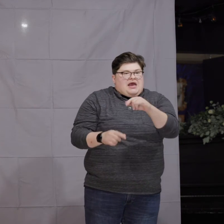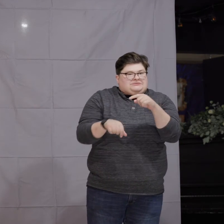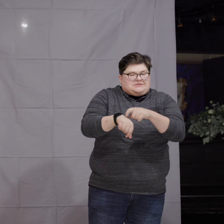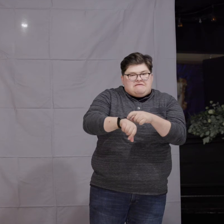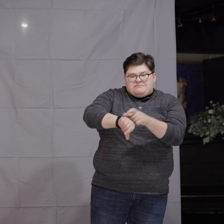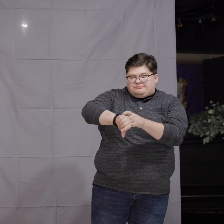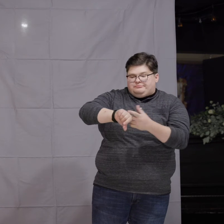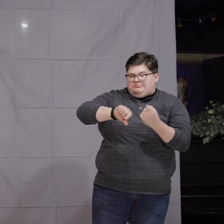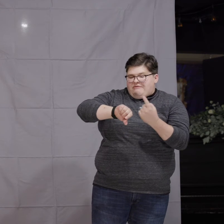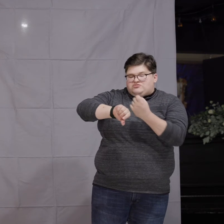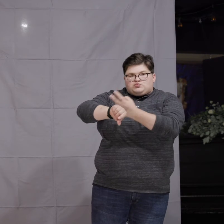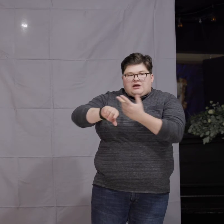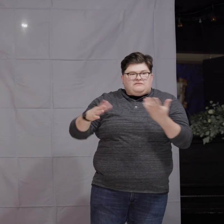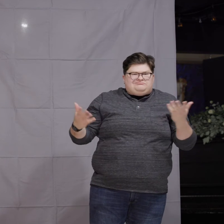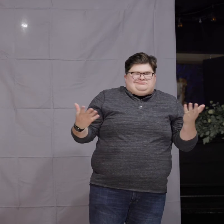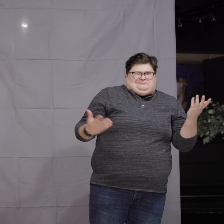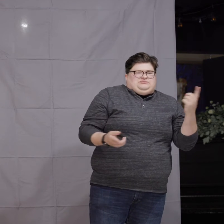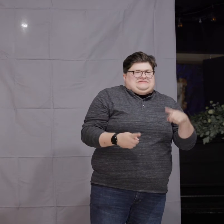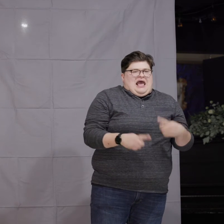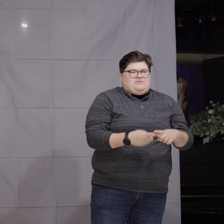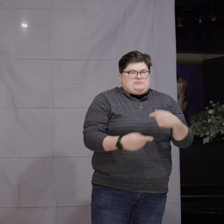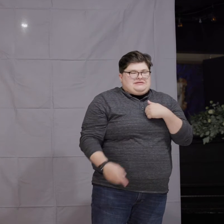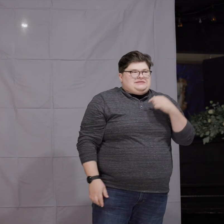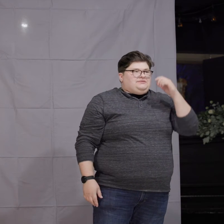but I didn't know what the significance was.